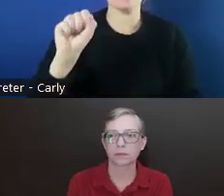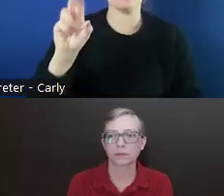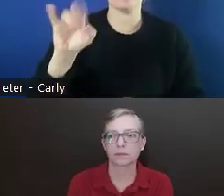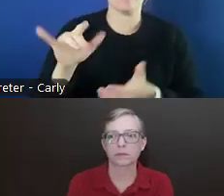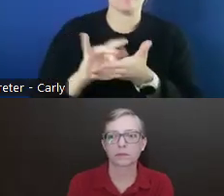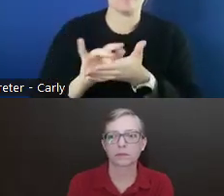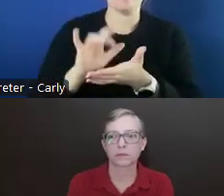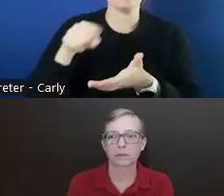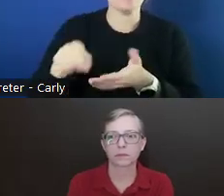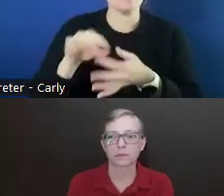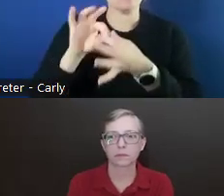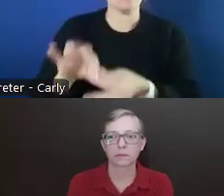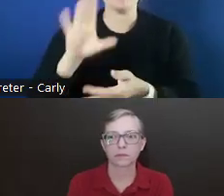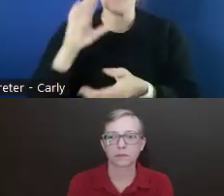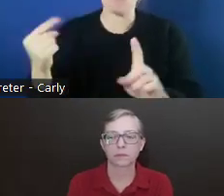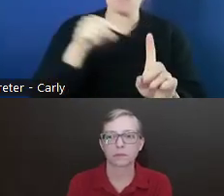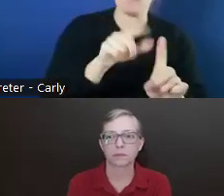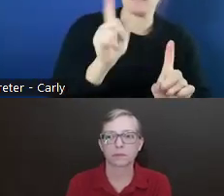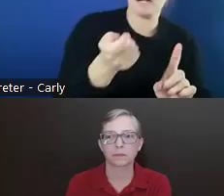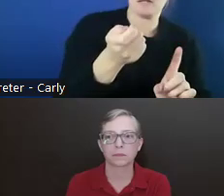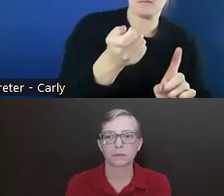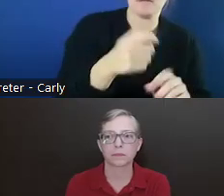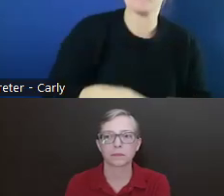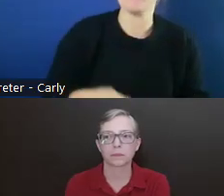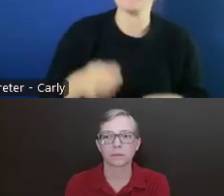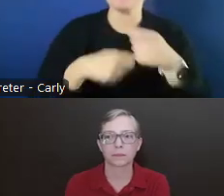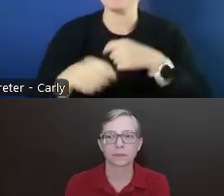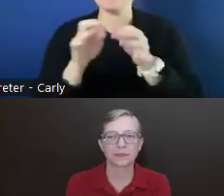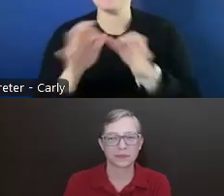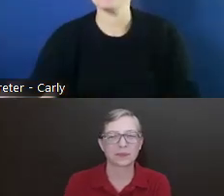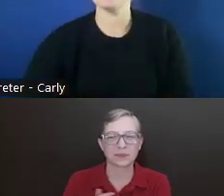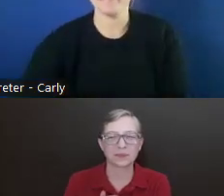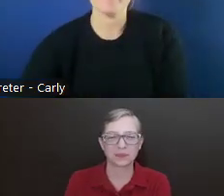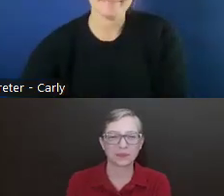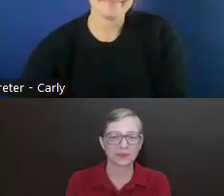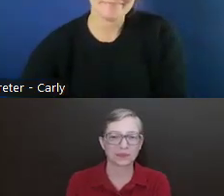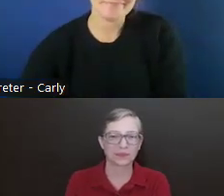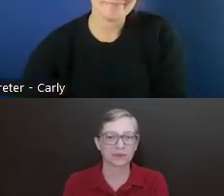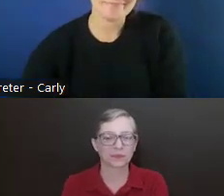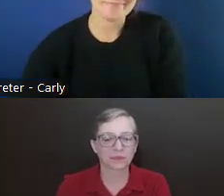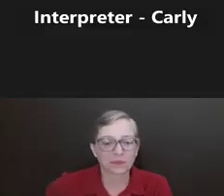come back to that in in a little bit but in terms of the main outcomes uh CBT was helpful it led to